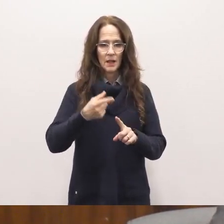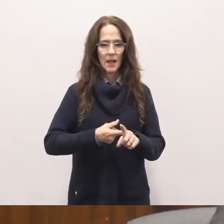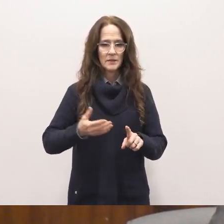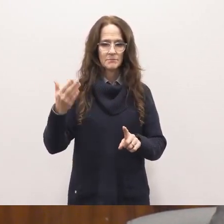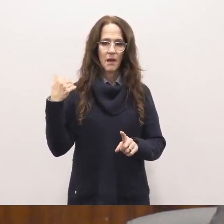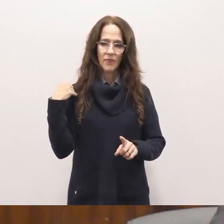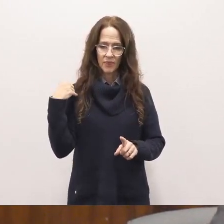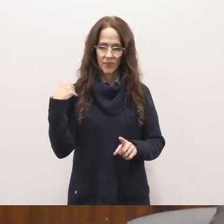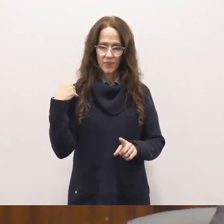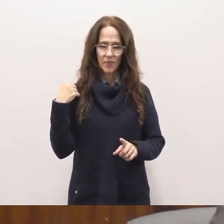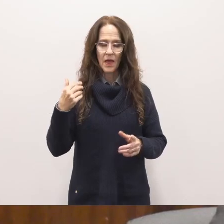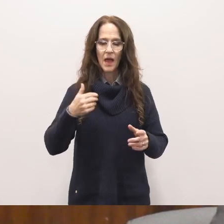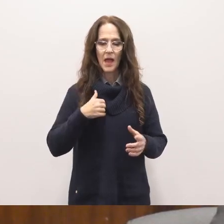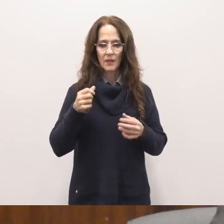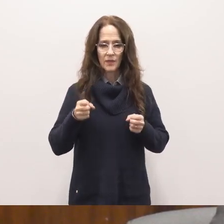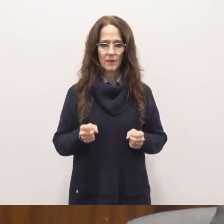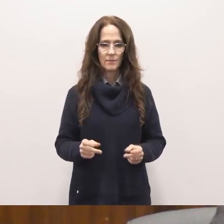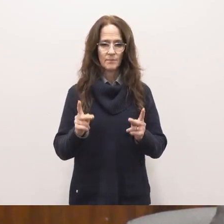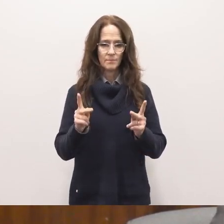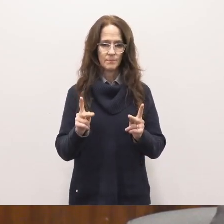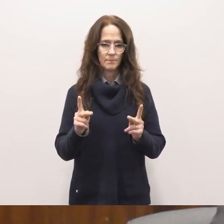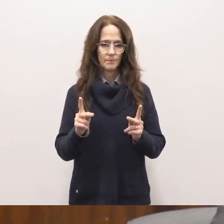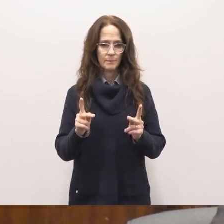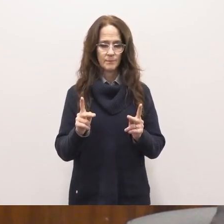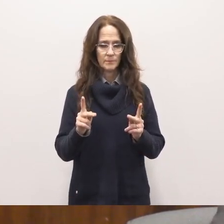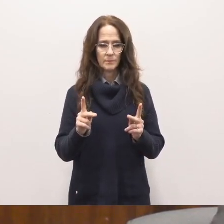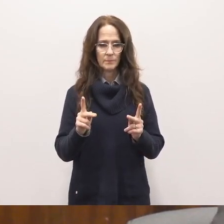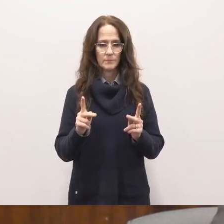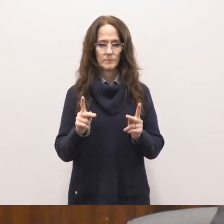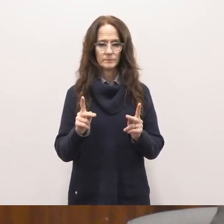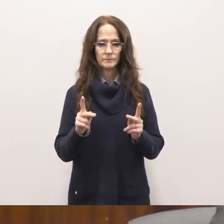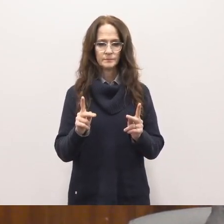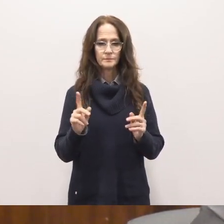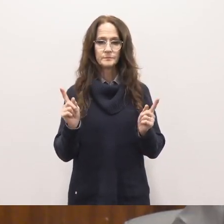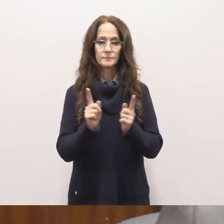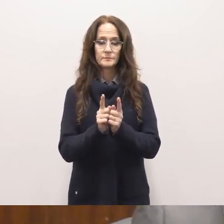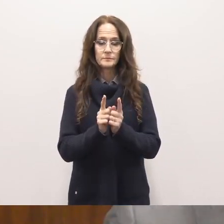I had the opportunity to meet him when he first became